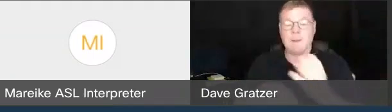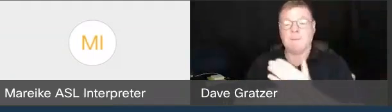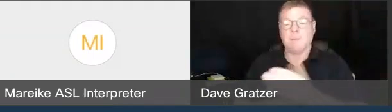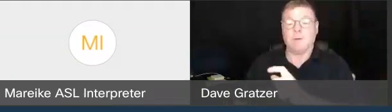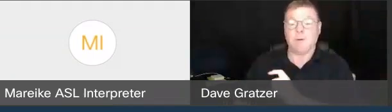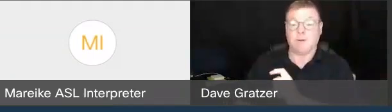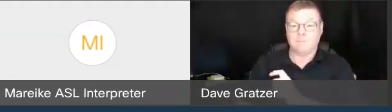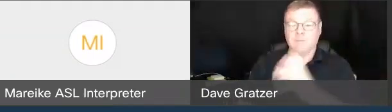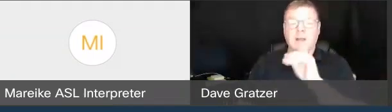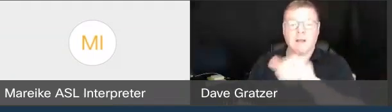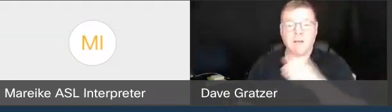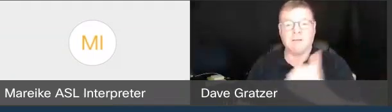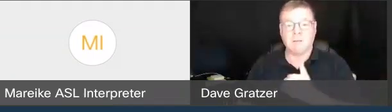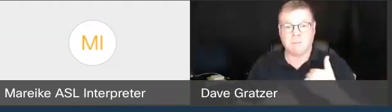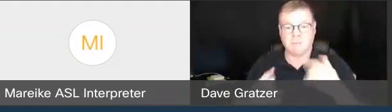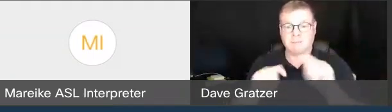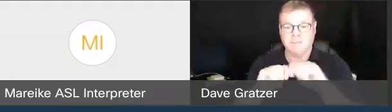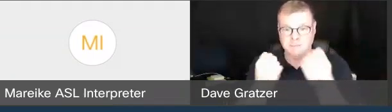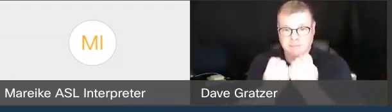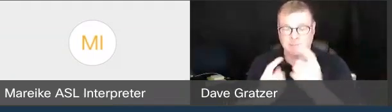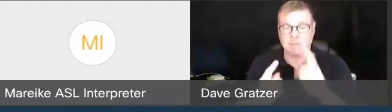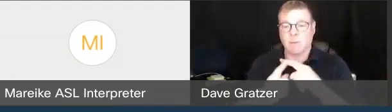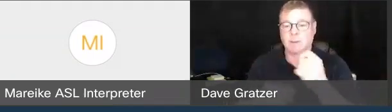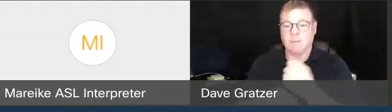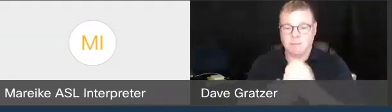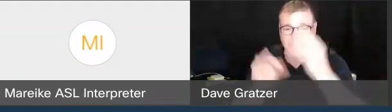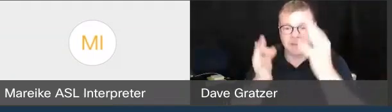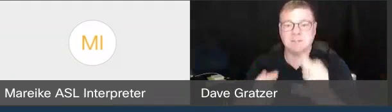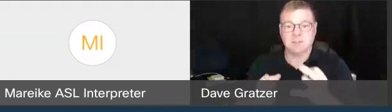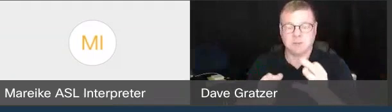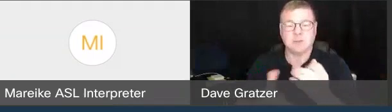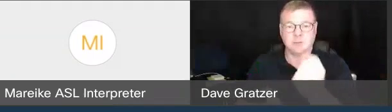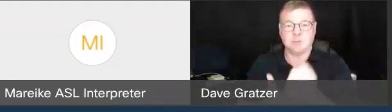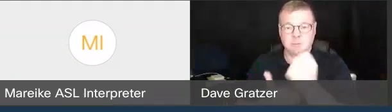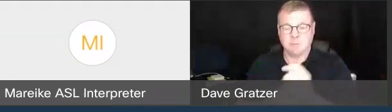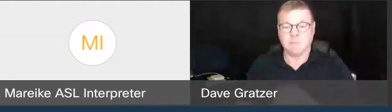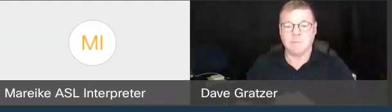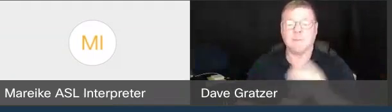other members of the team when making decisions regarding the patient's treatment and or potential